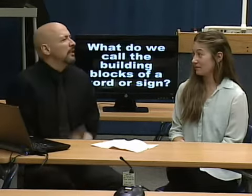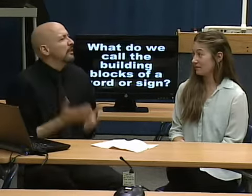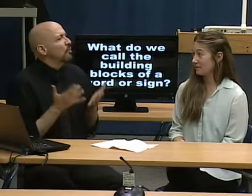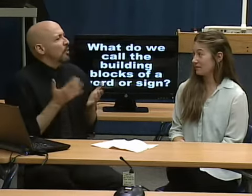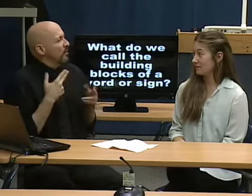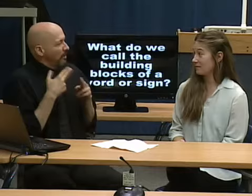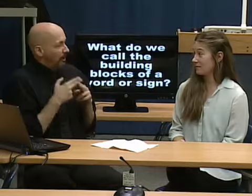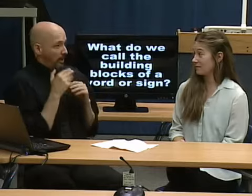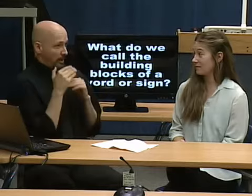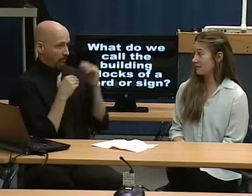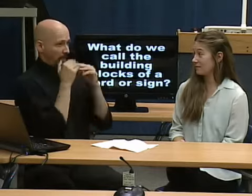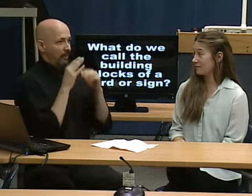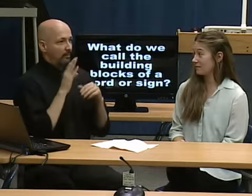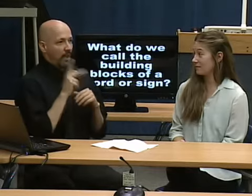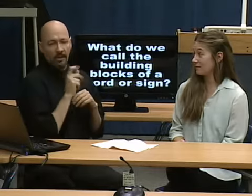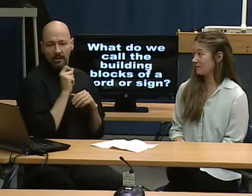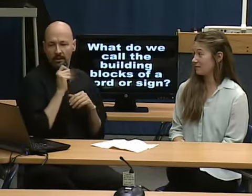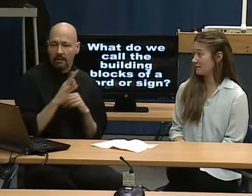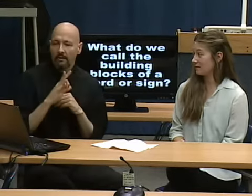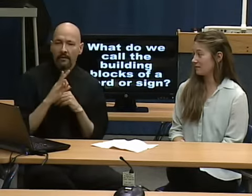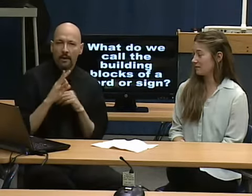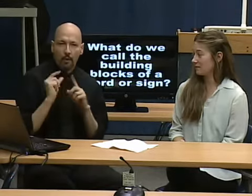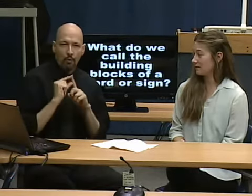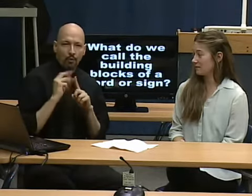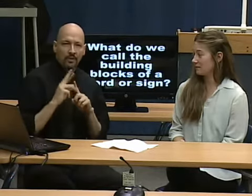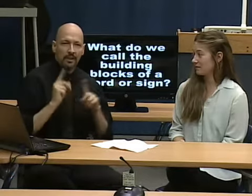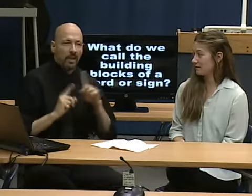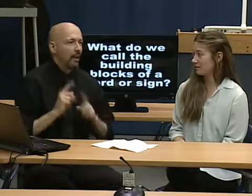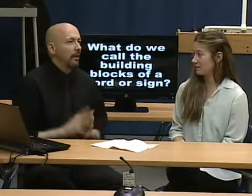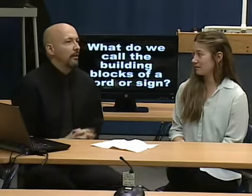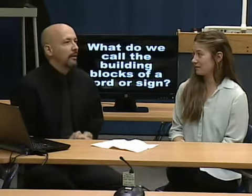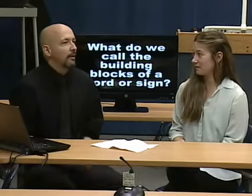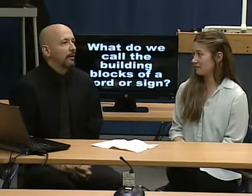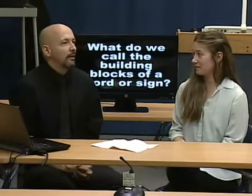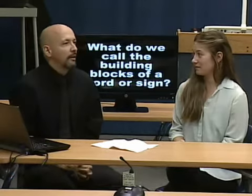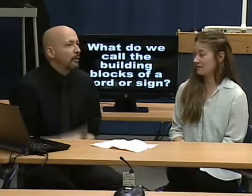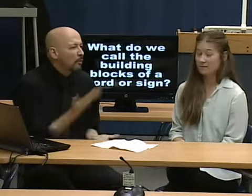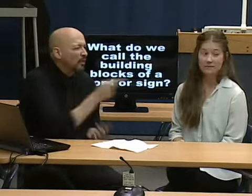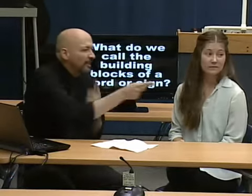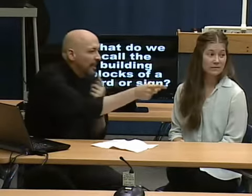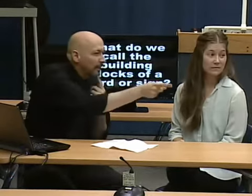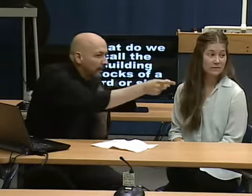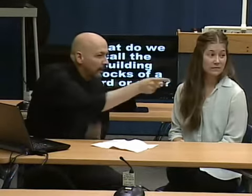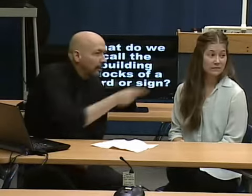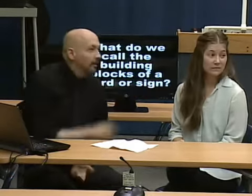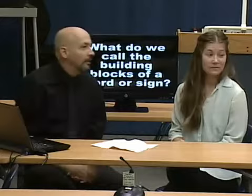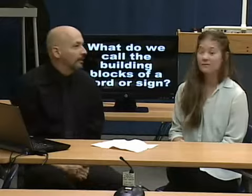What do we call the building B-L-O-C-K-S of a word or sign? What did she say?